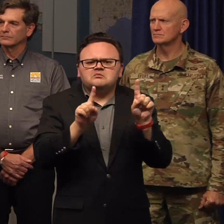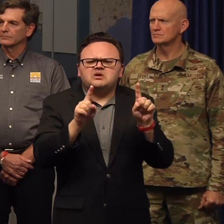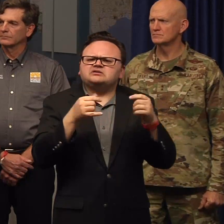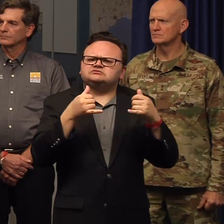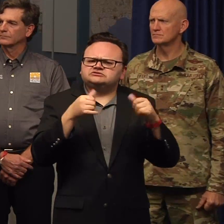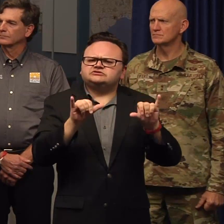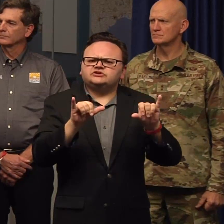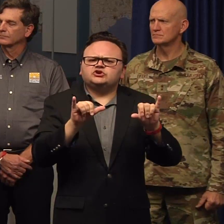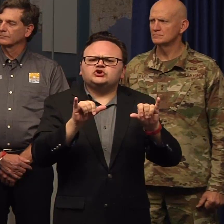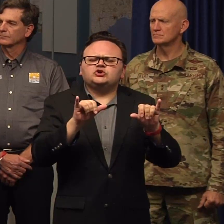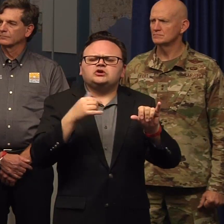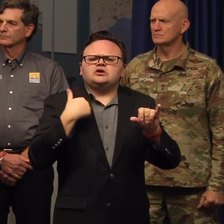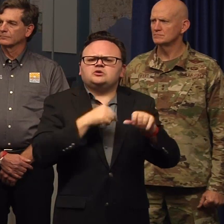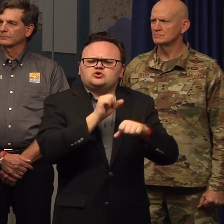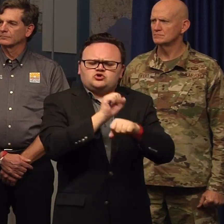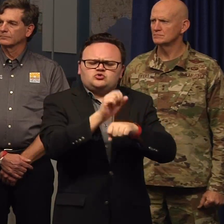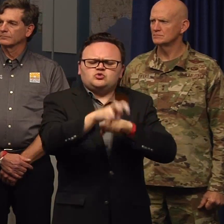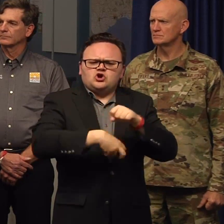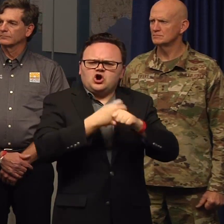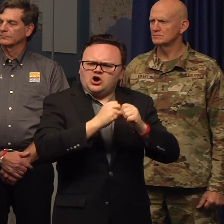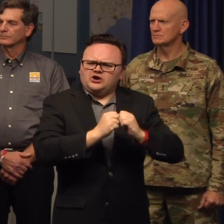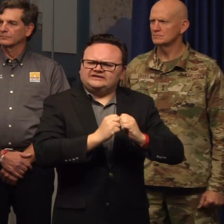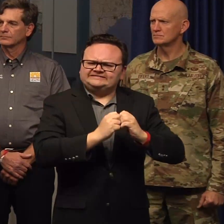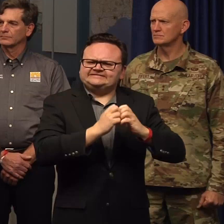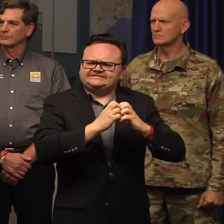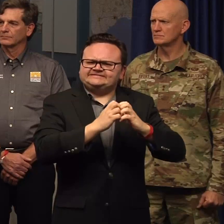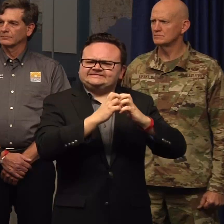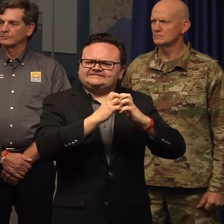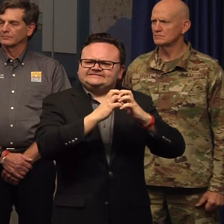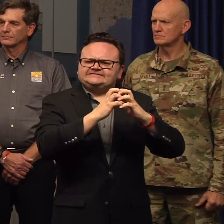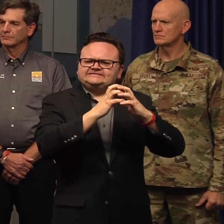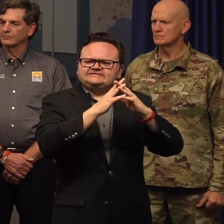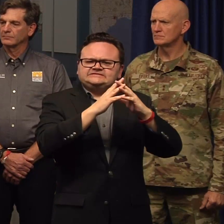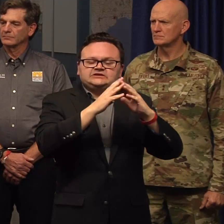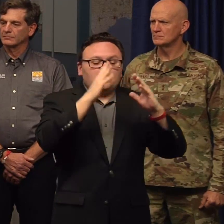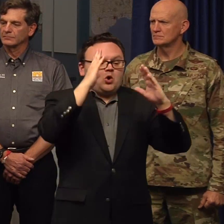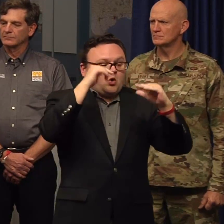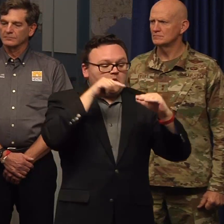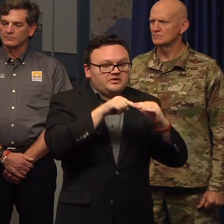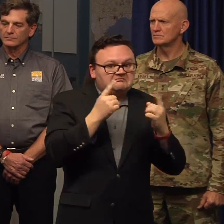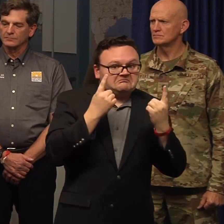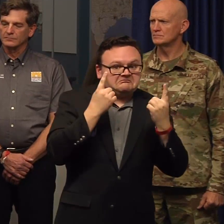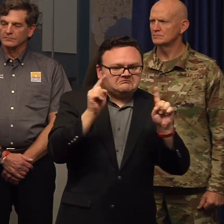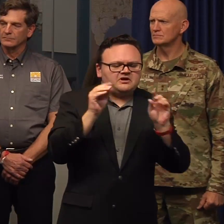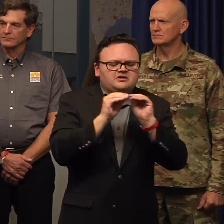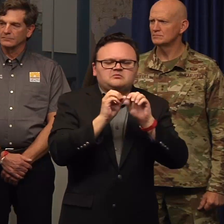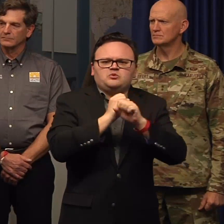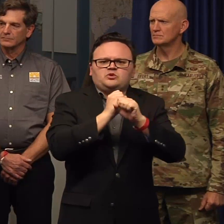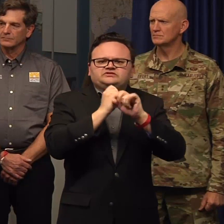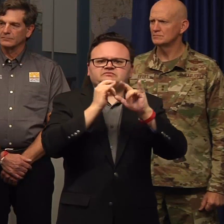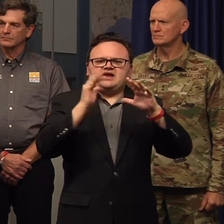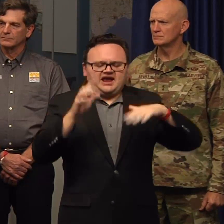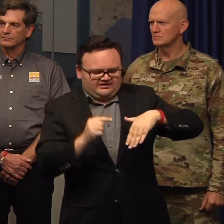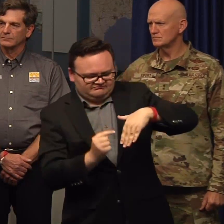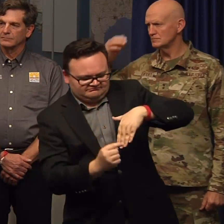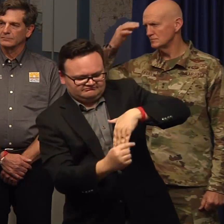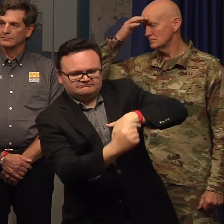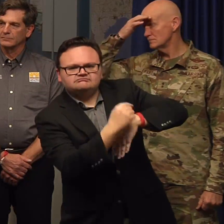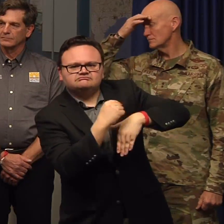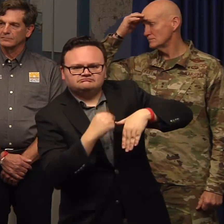YOU MAY BE ABLE TO GET THE RESULTS QUICKER. AS WE SCALE UP SOME OF THAT WILL HAVE TO BE DONE BY PRIVATE LABS, YOU MAY NOT BE ABLE TO GET IT WITHIN 24 HOURS BUT AT LEAST PEOPLE WILL BE ABLE TO GO IN AND GET TESTED SO THAT'S